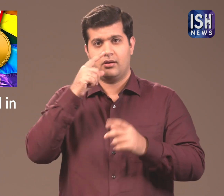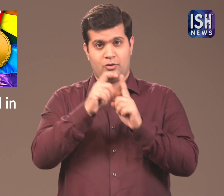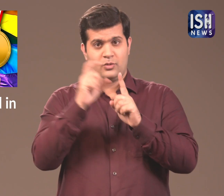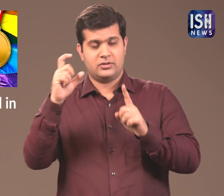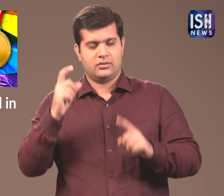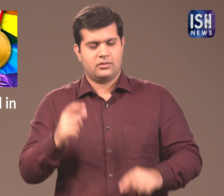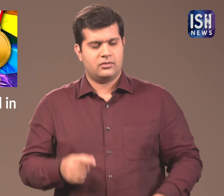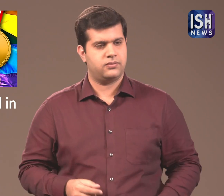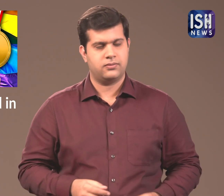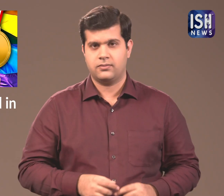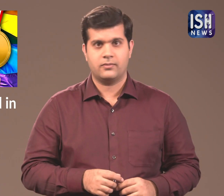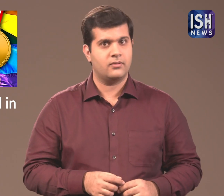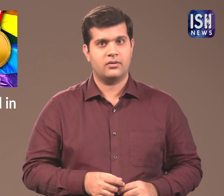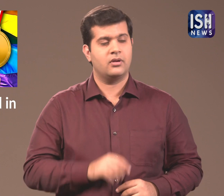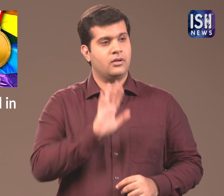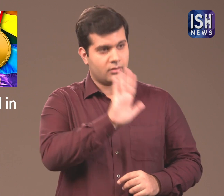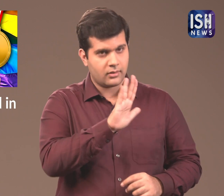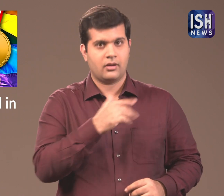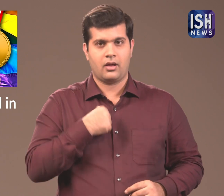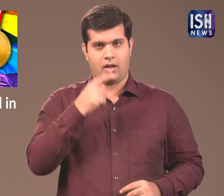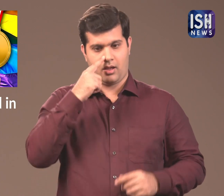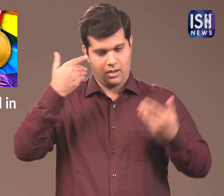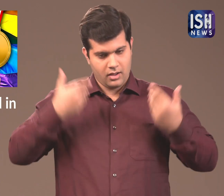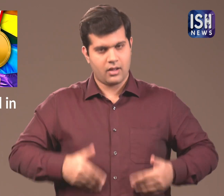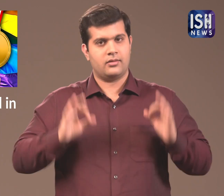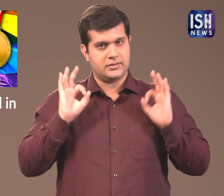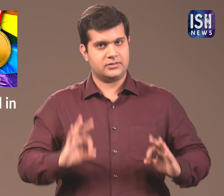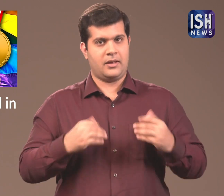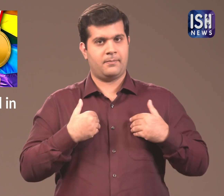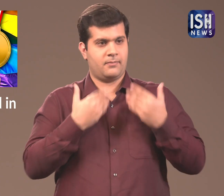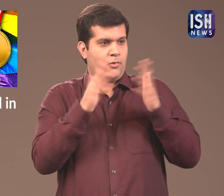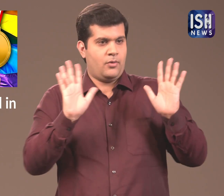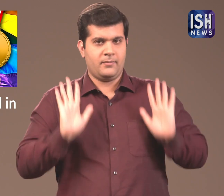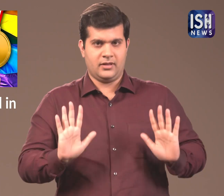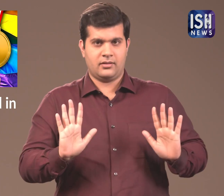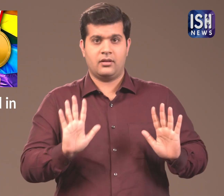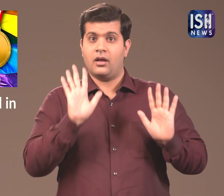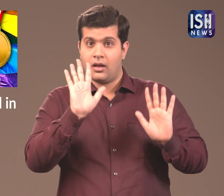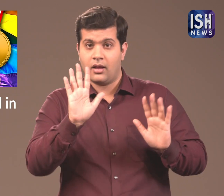She said that I am female.